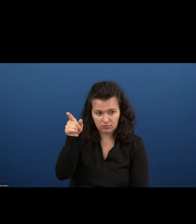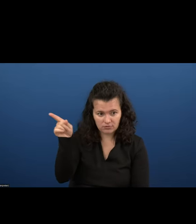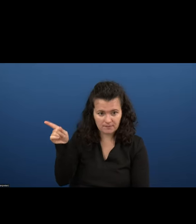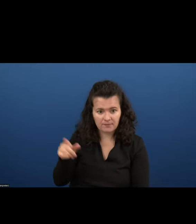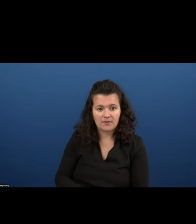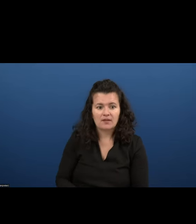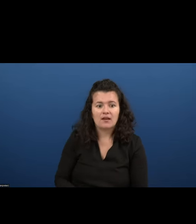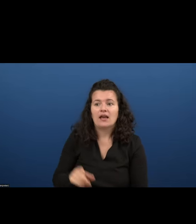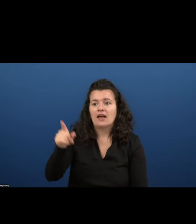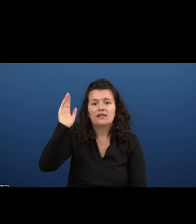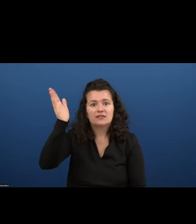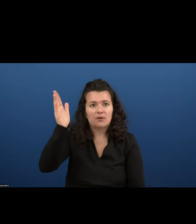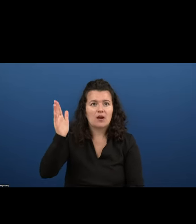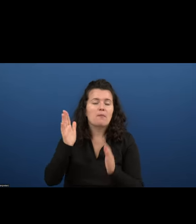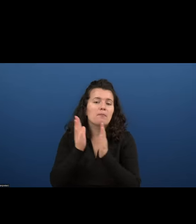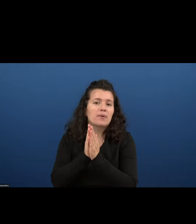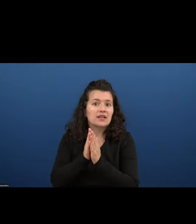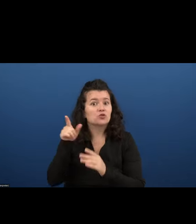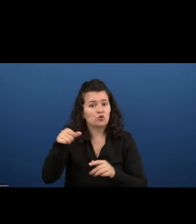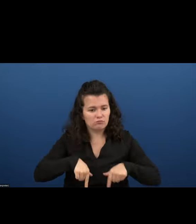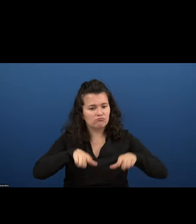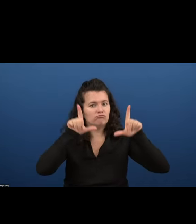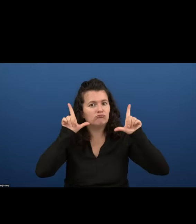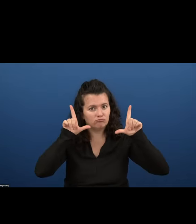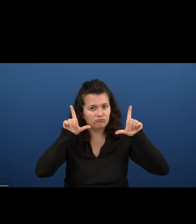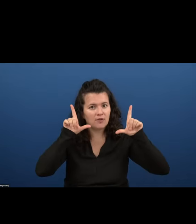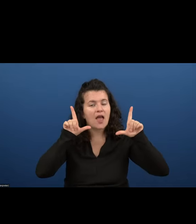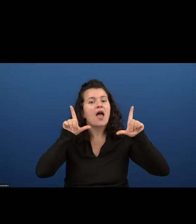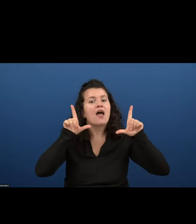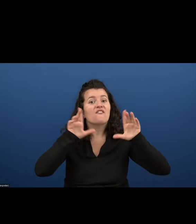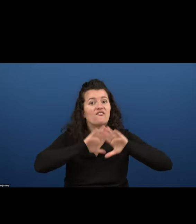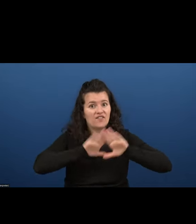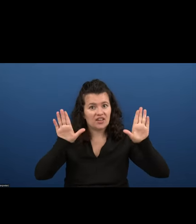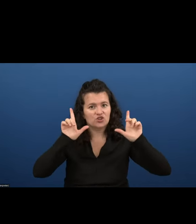you not to forget to mute yourself, or turn off your microphone and your camera when you're